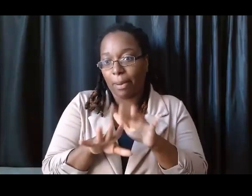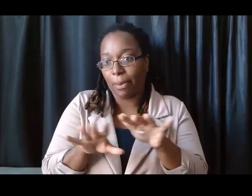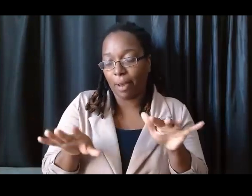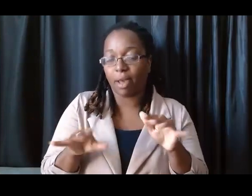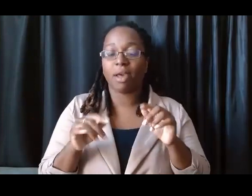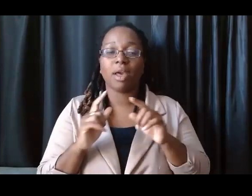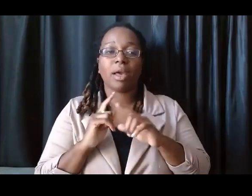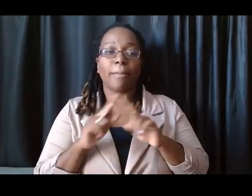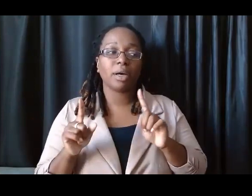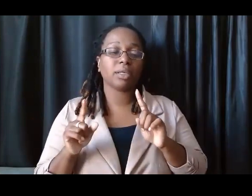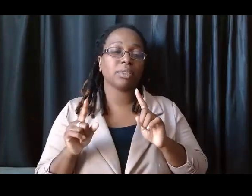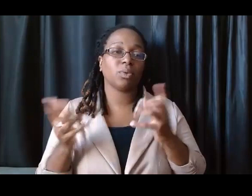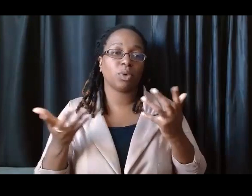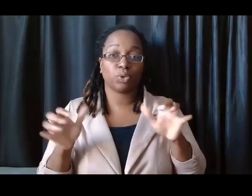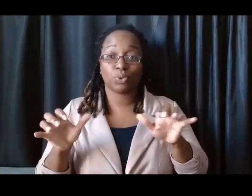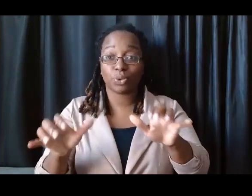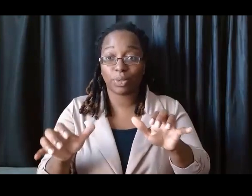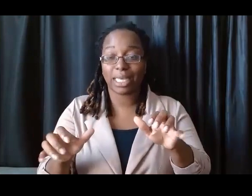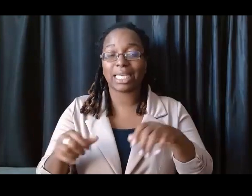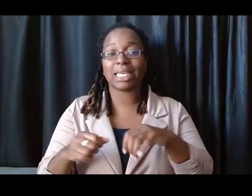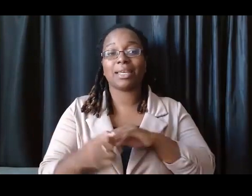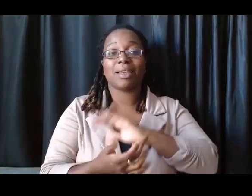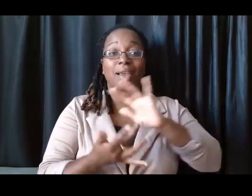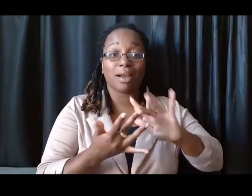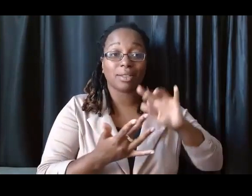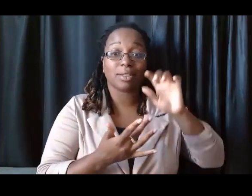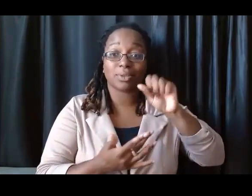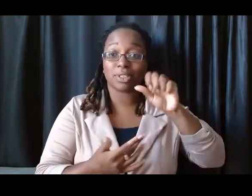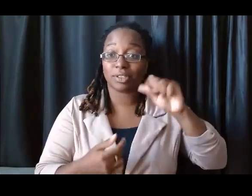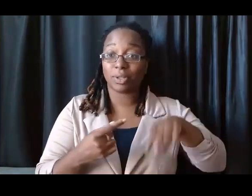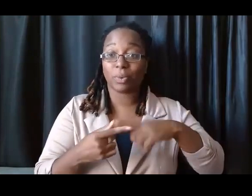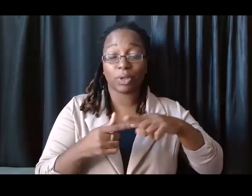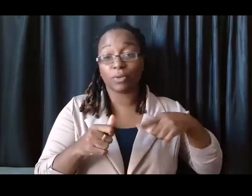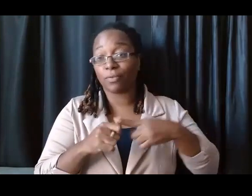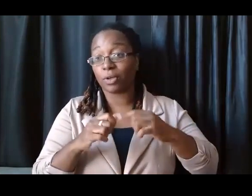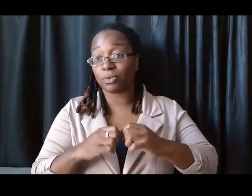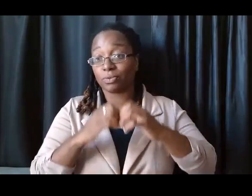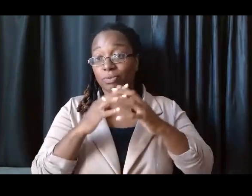doing is you're contacting social security when you first open the business and you're saying,